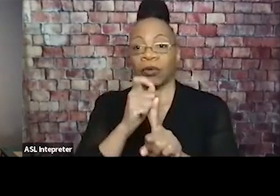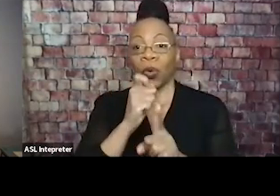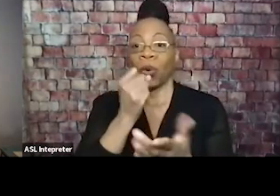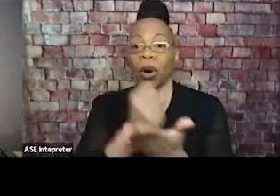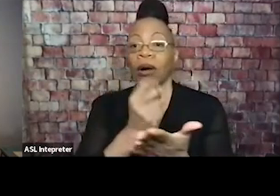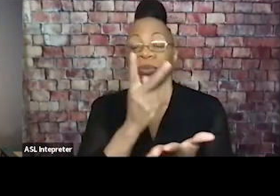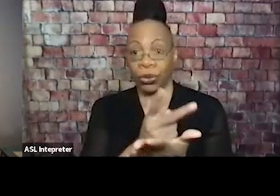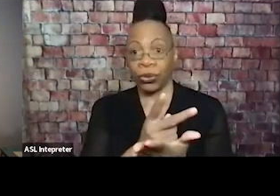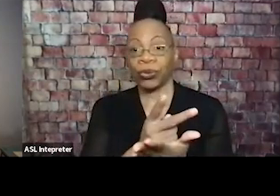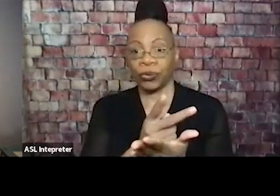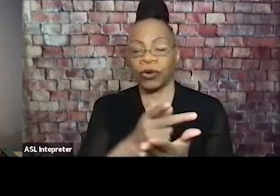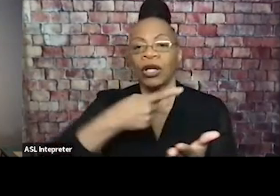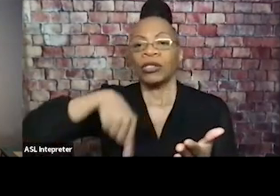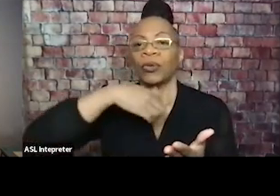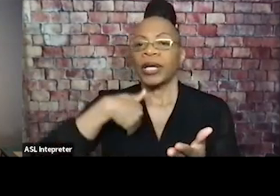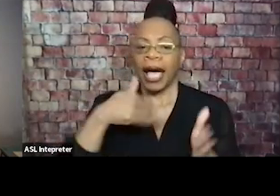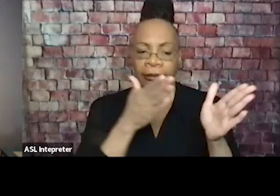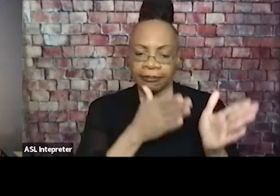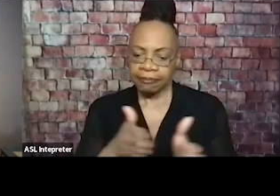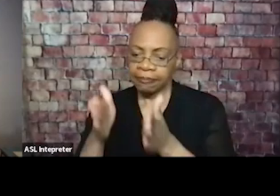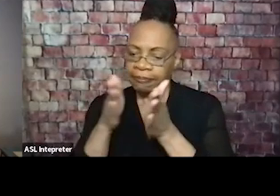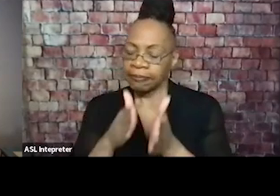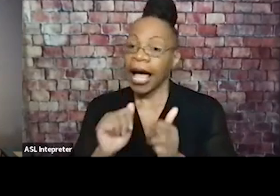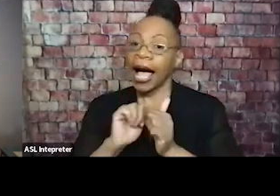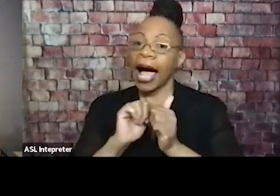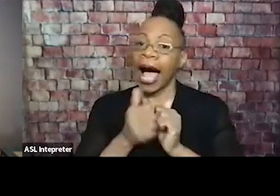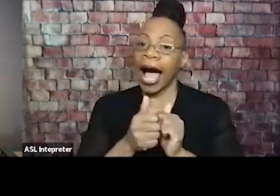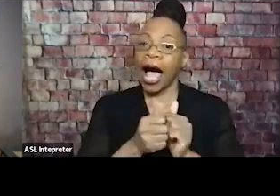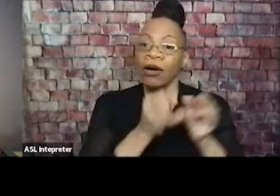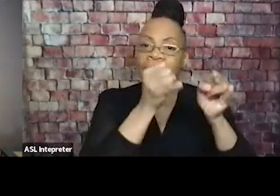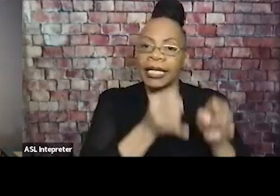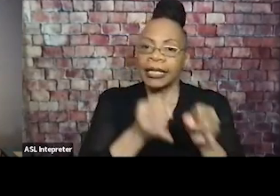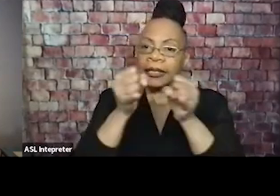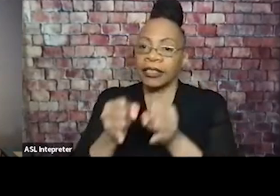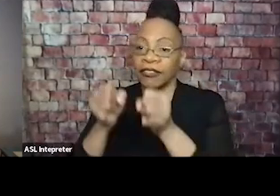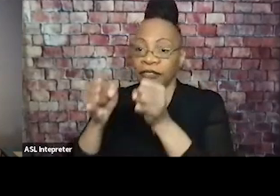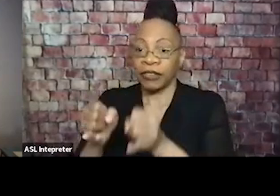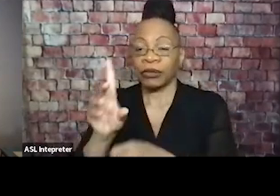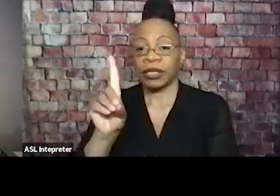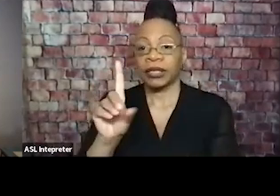So we have organized these by the individual's disability. So this can be a great primer